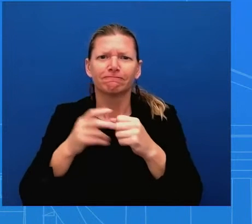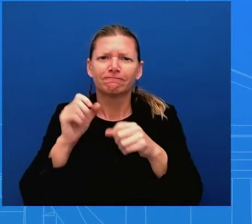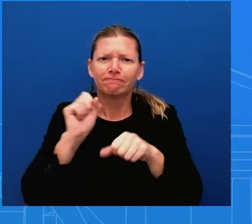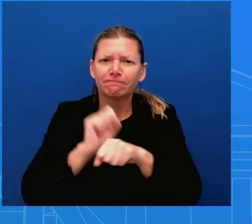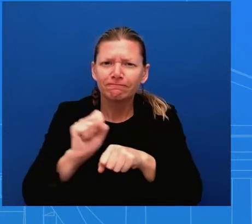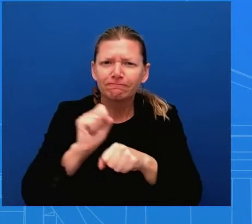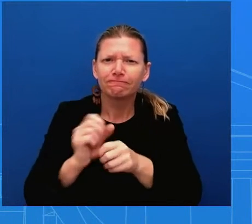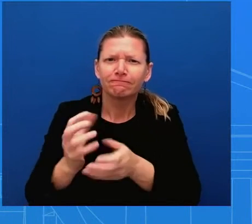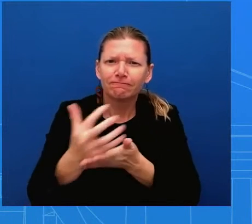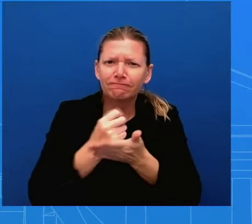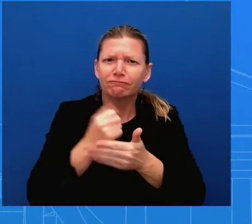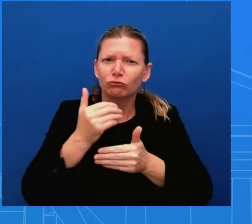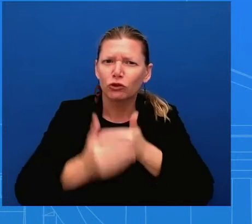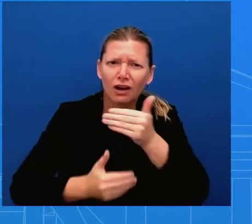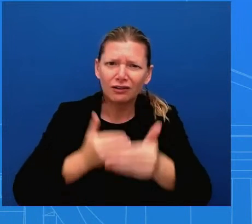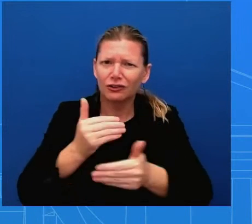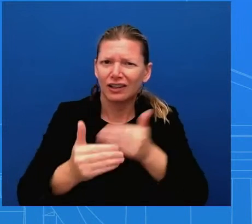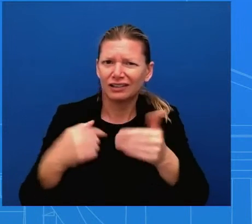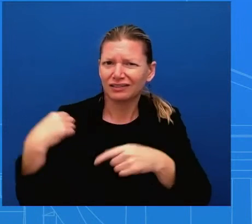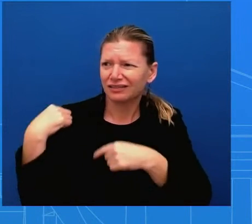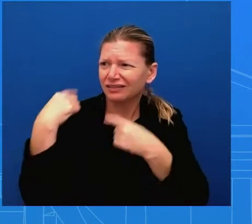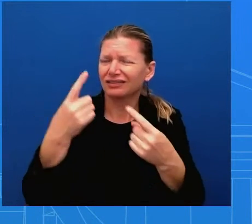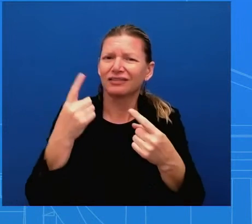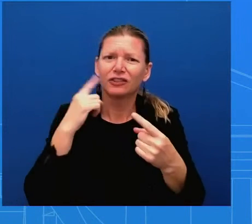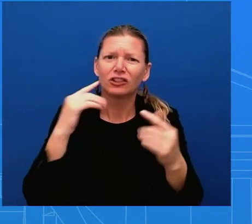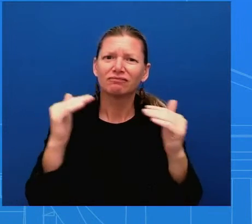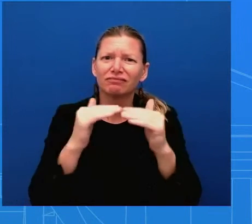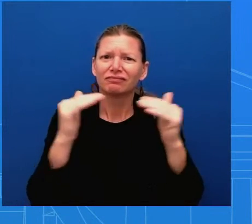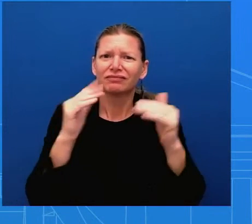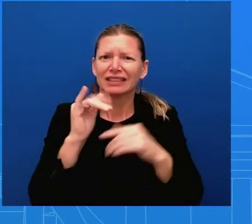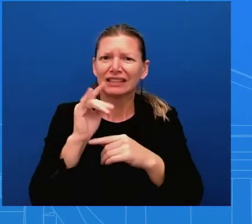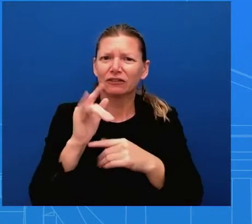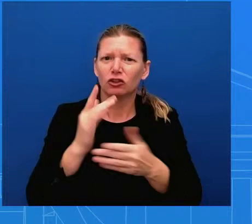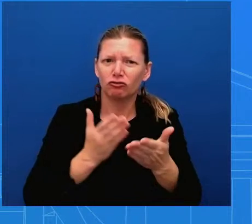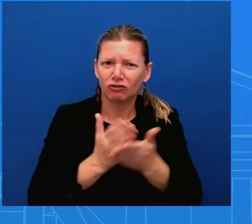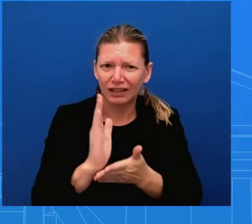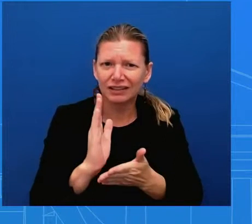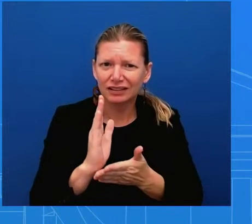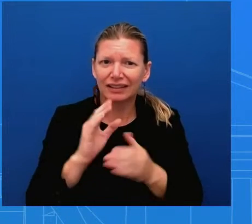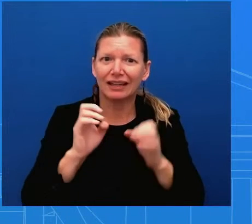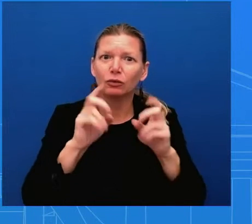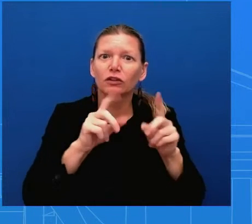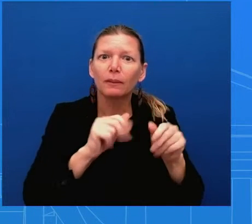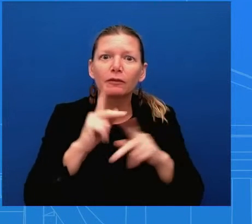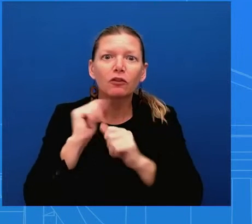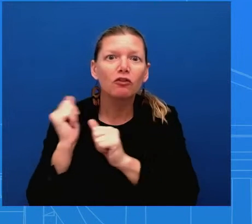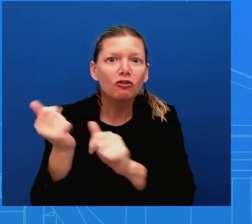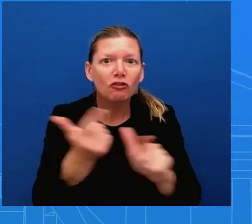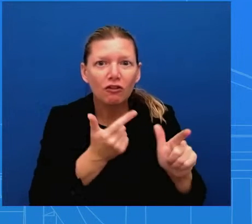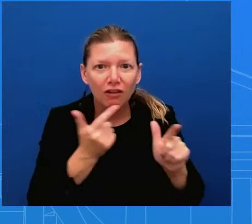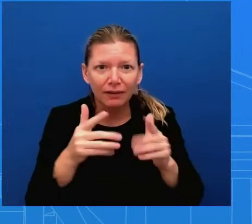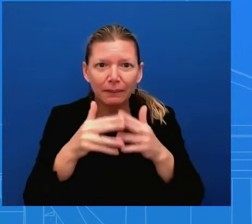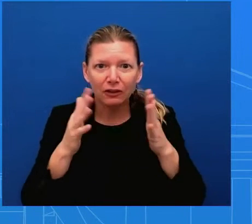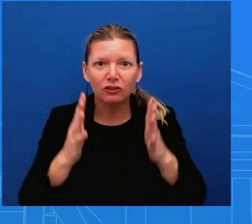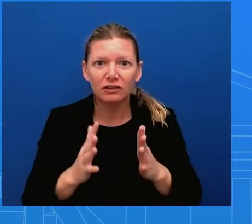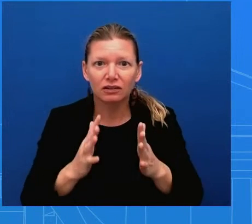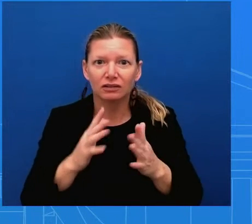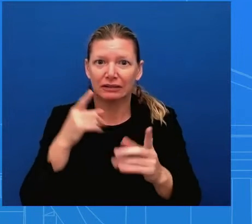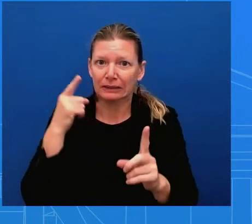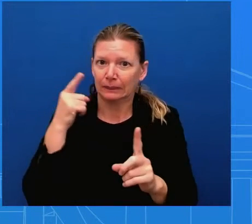when selecting among qualified applicants, to give serious consideration to advers- -- adversities students have overcome,